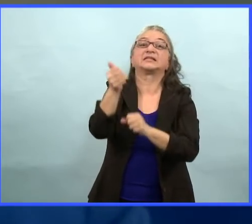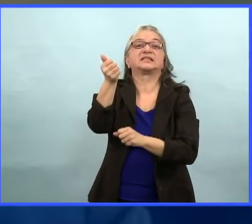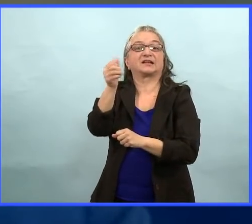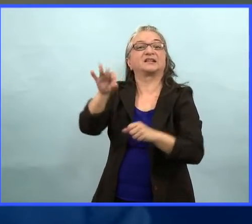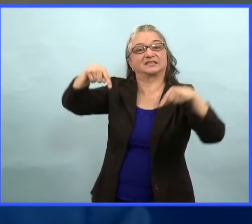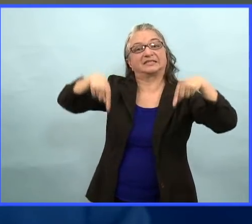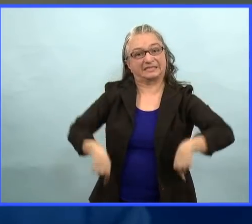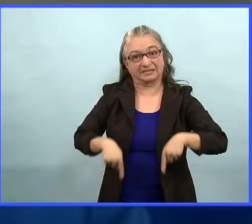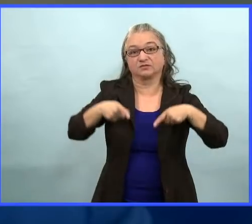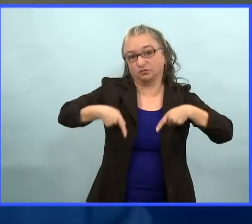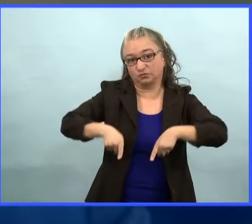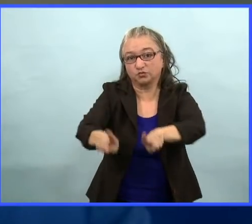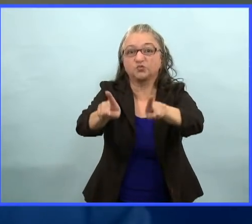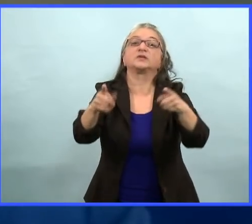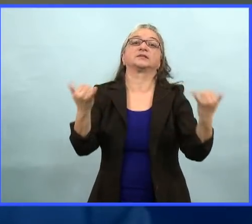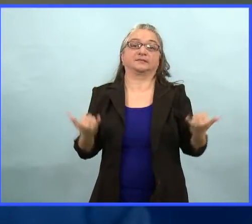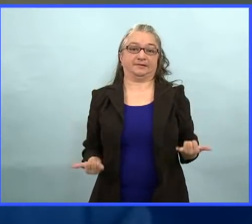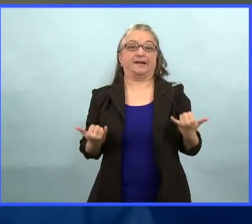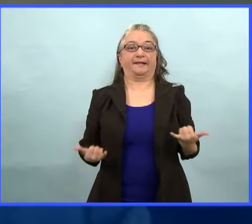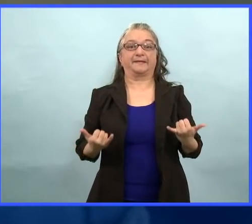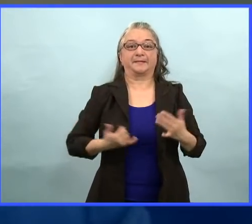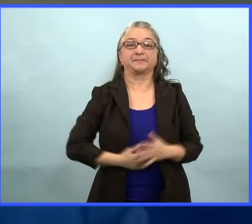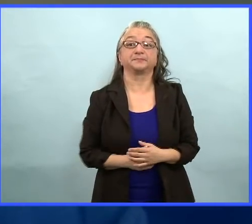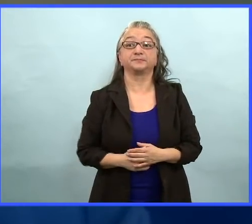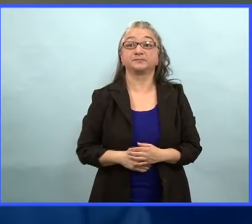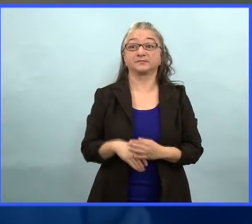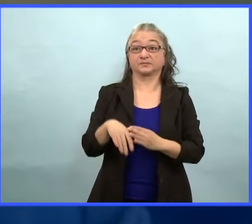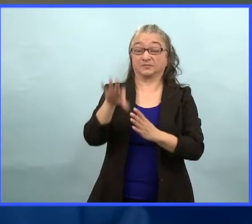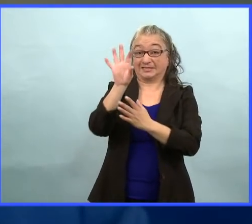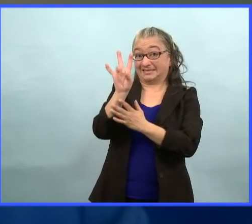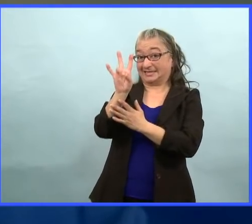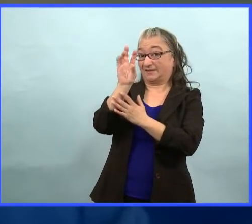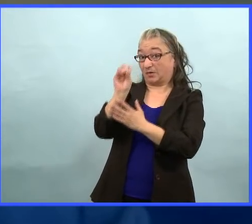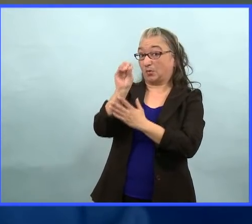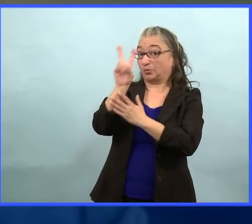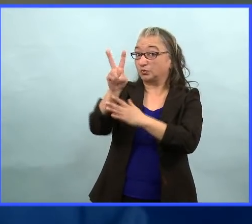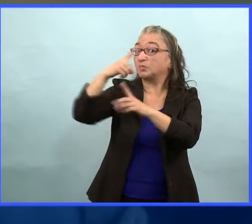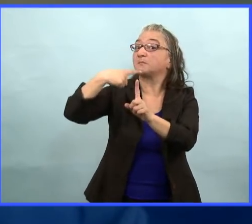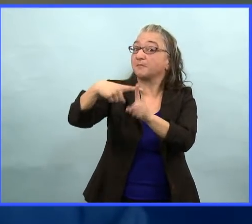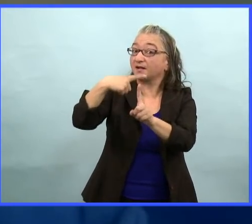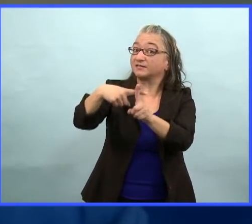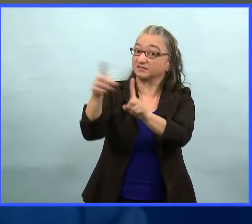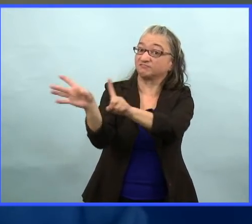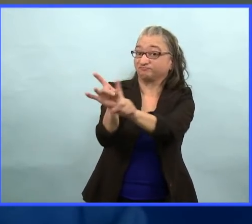there were 702 covert positive patients in hospital this morning which is down 14